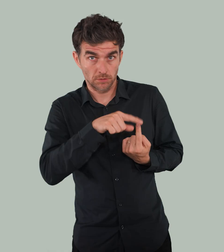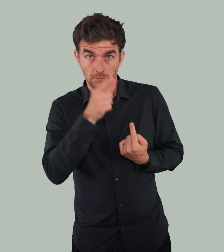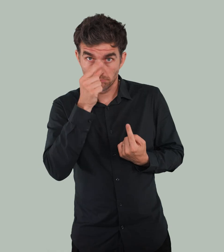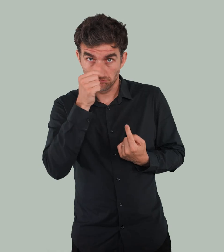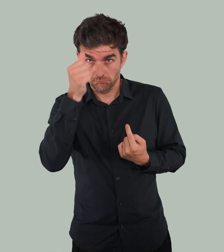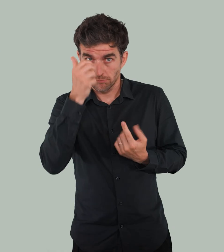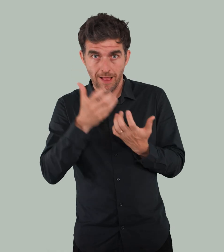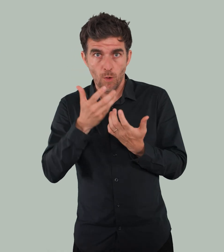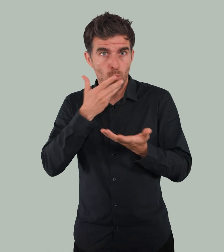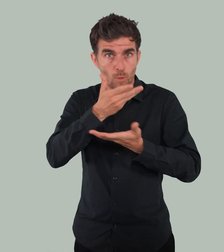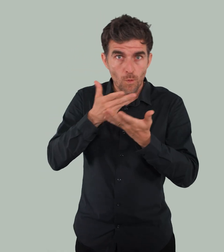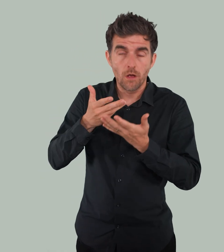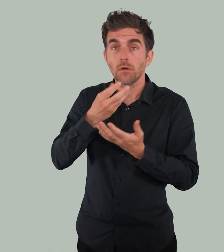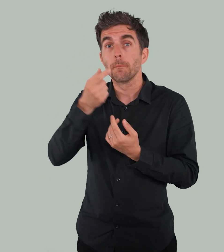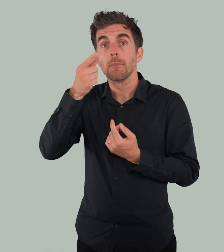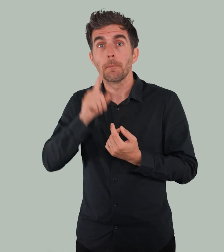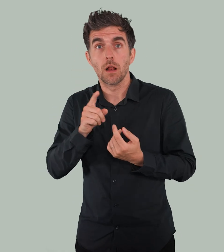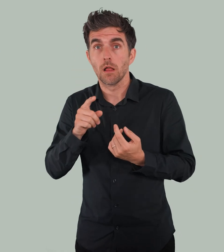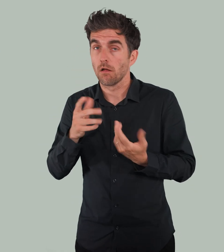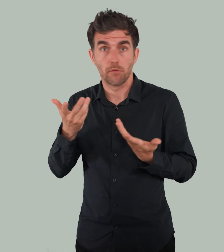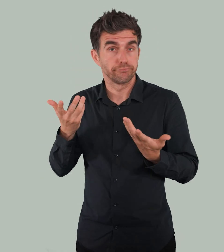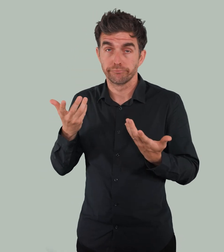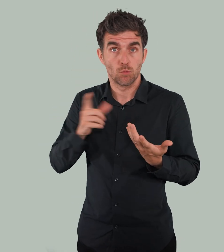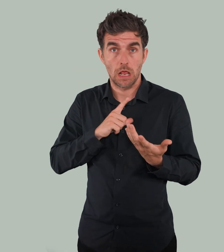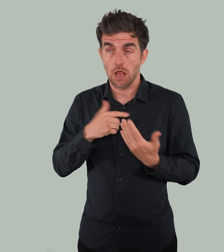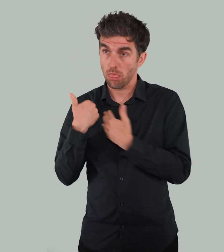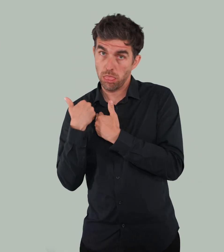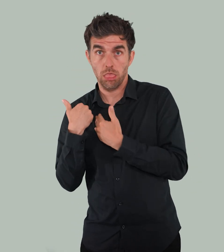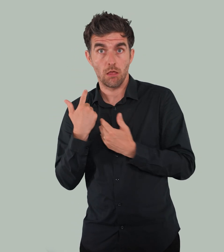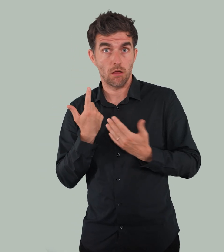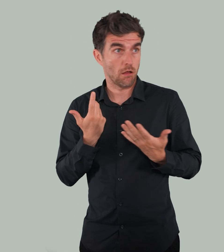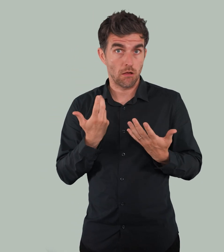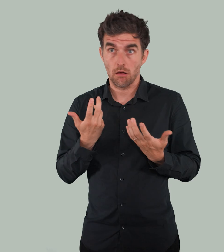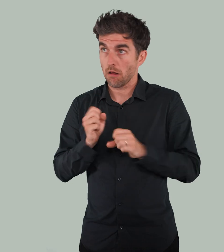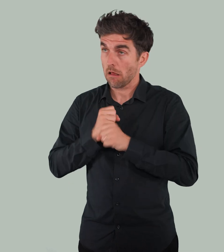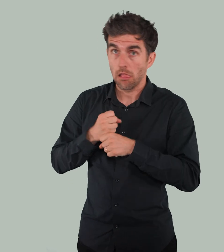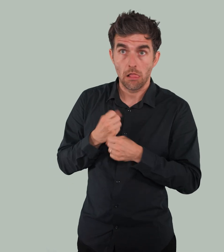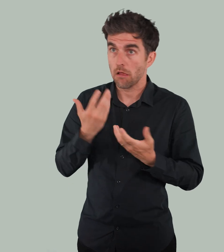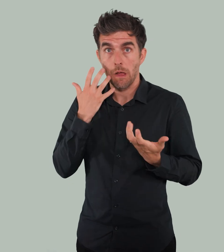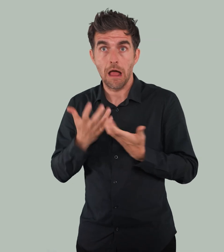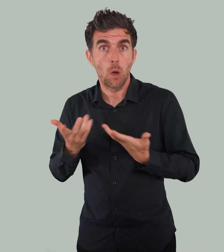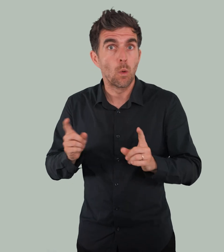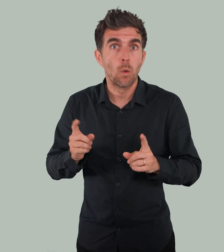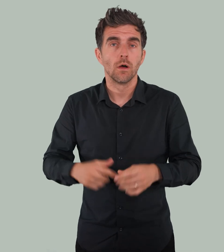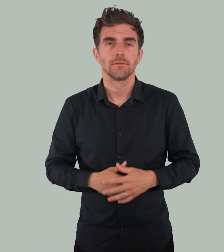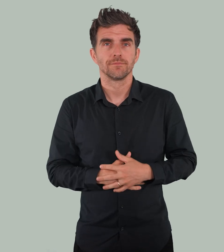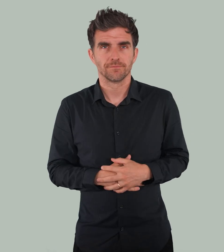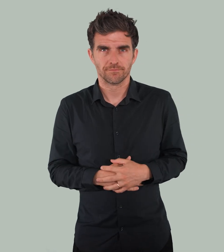capacity to engage, with some people disengaging due to the level of burden or distress involved.